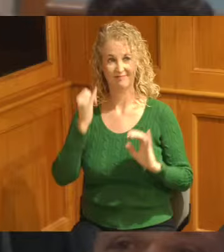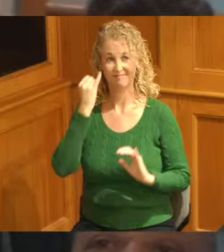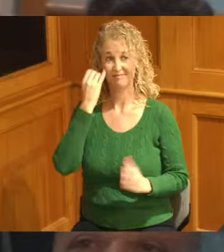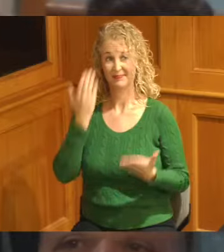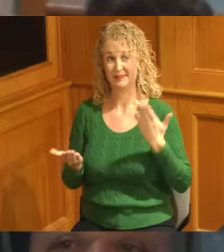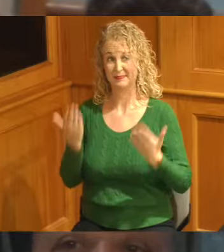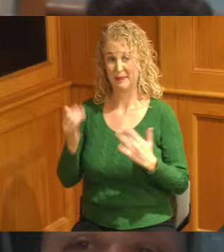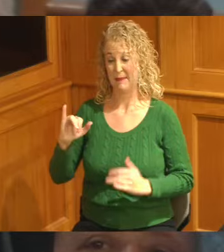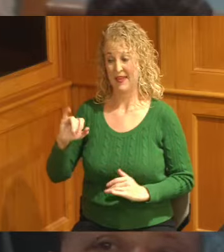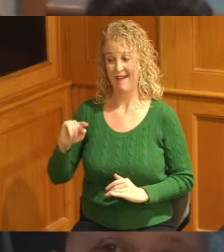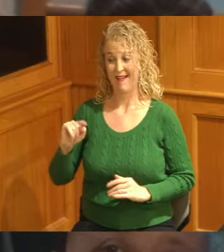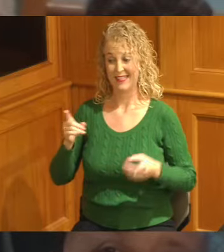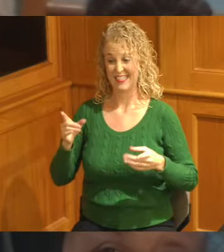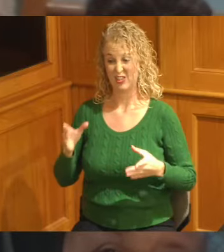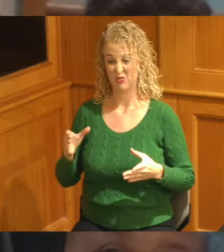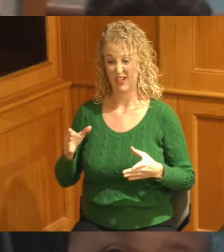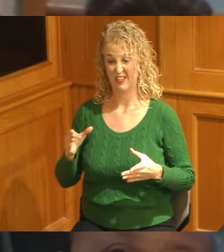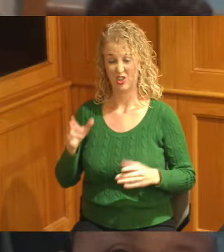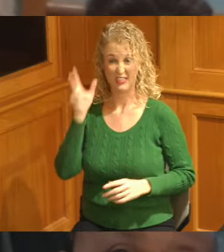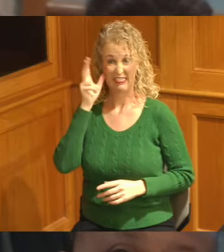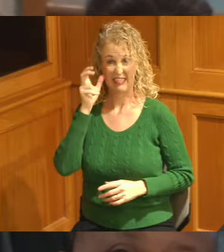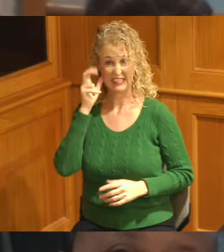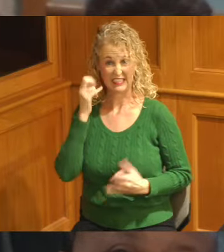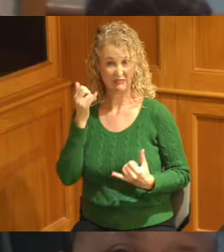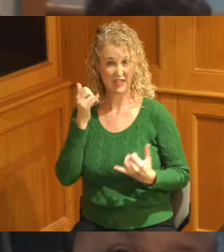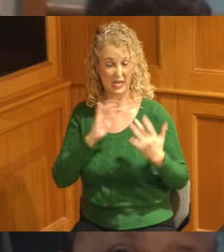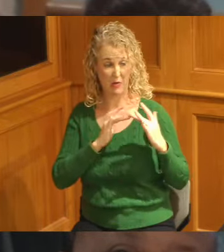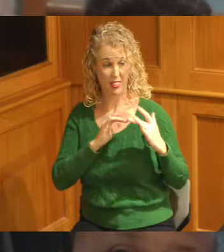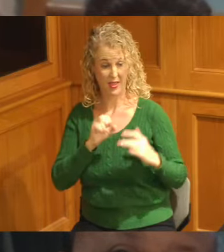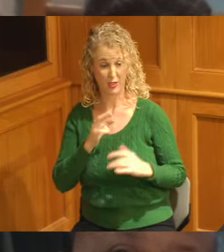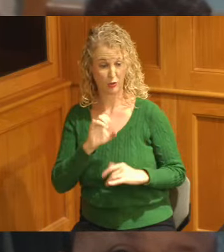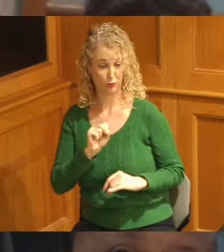is on the line. I believe Chris Walsh may be on the line and may want to chip in here. I don't